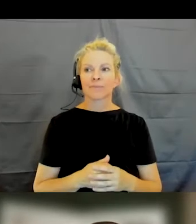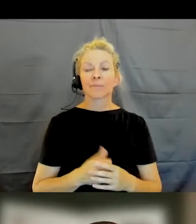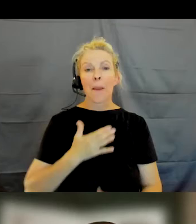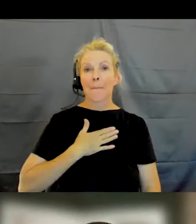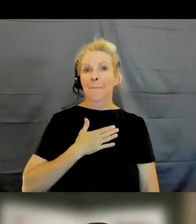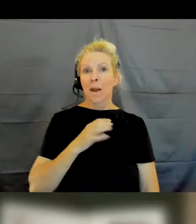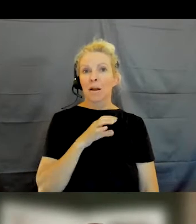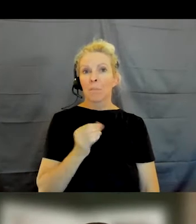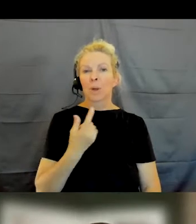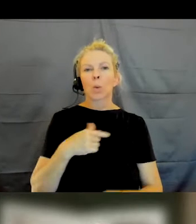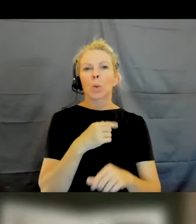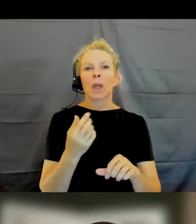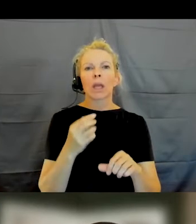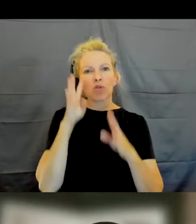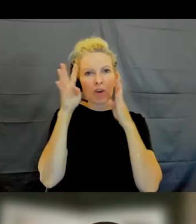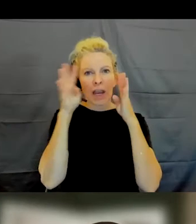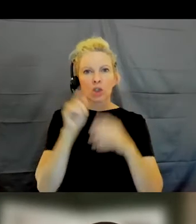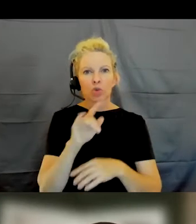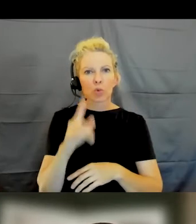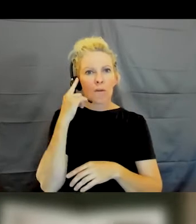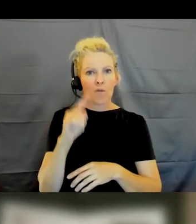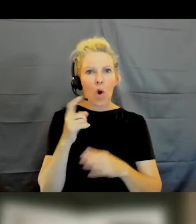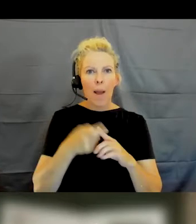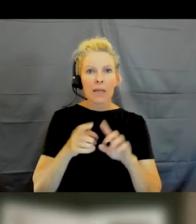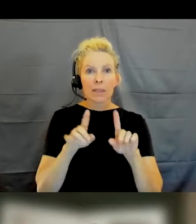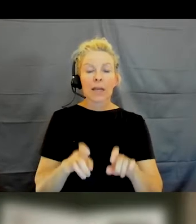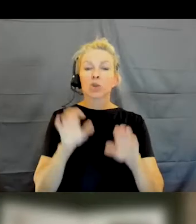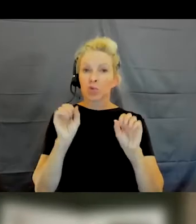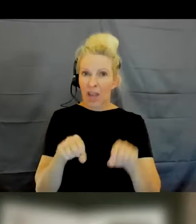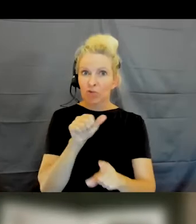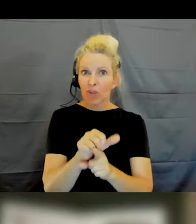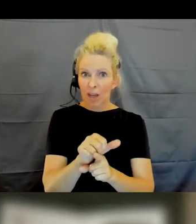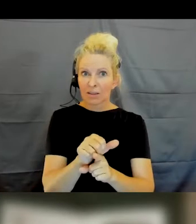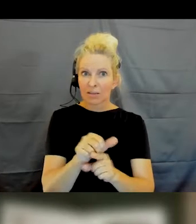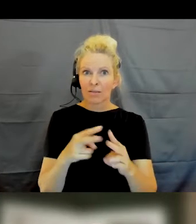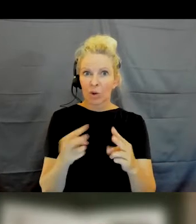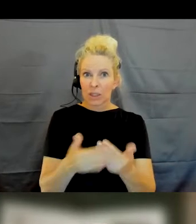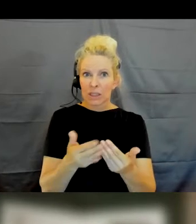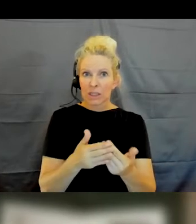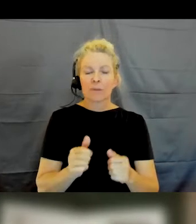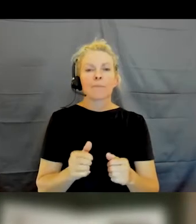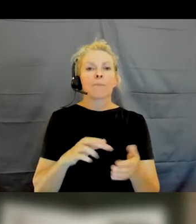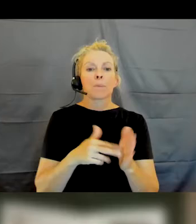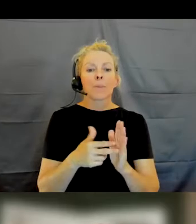of tests, I can tell you you can trick it very easily, so we want to catch those things before